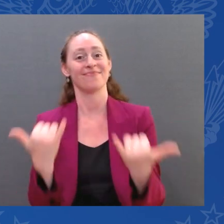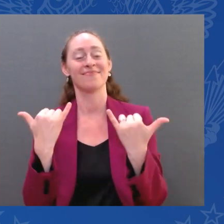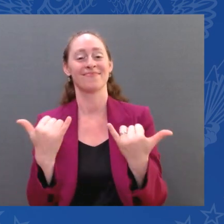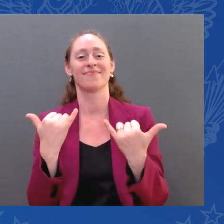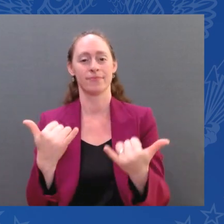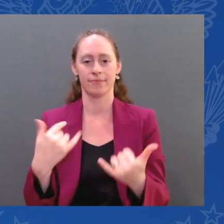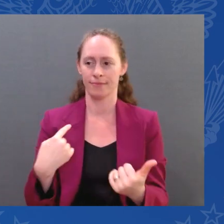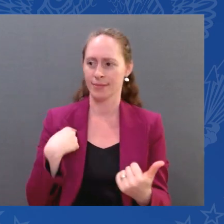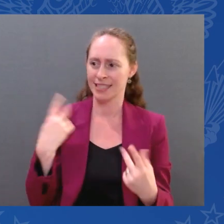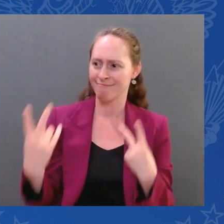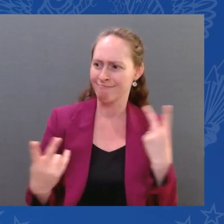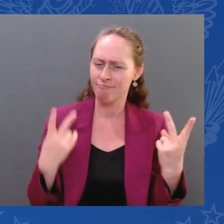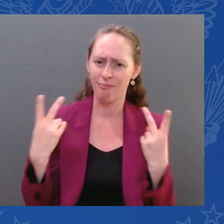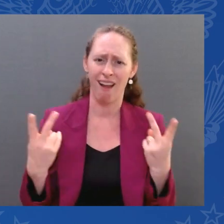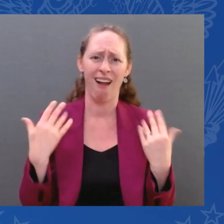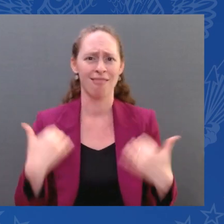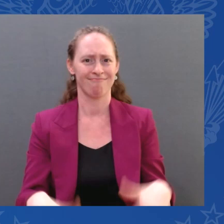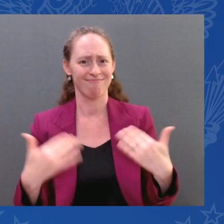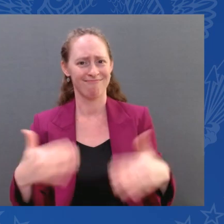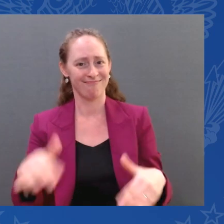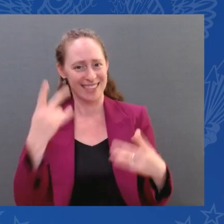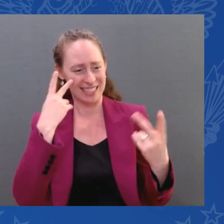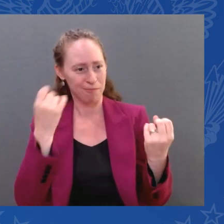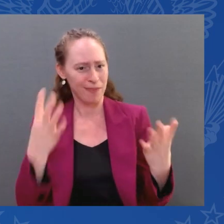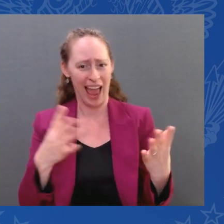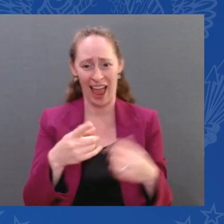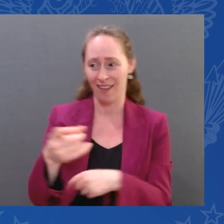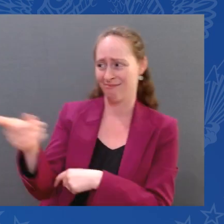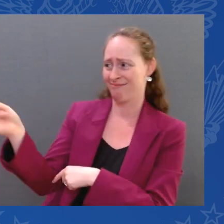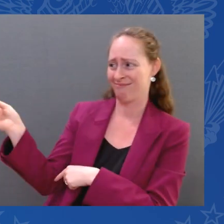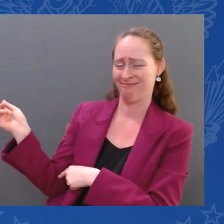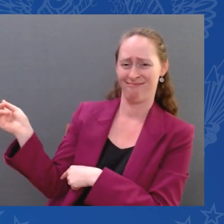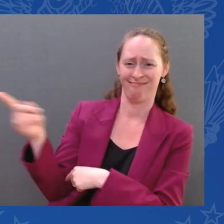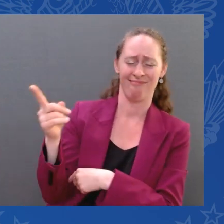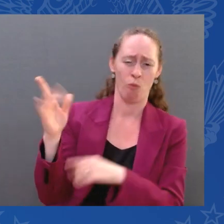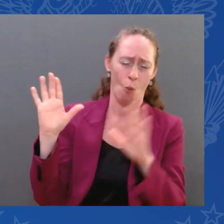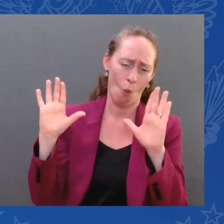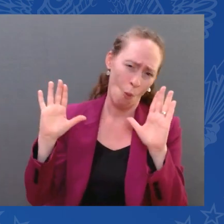with the Presidential Medal of Freedom, our nation's highest civilian award.